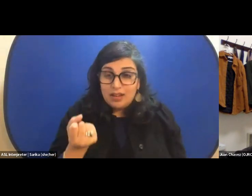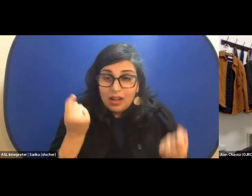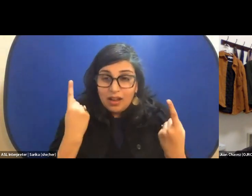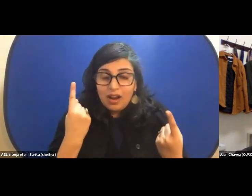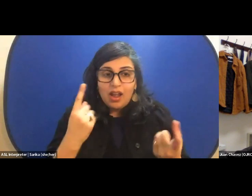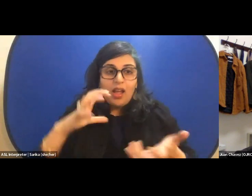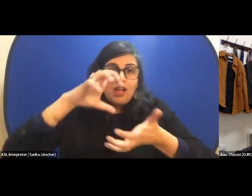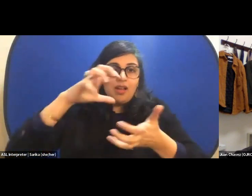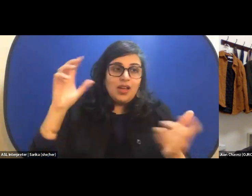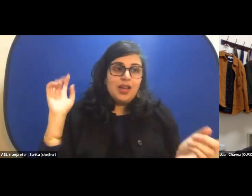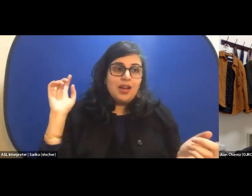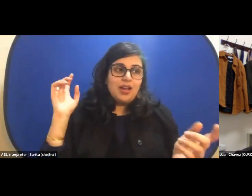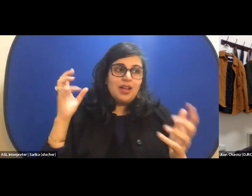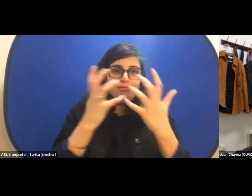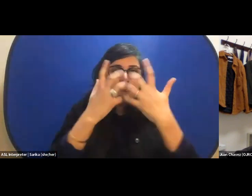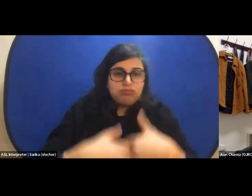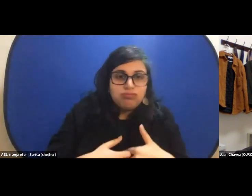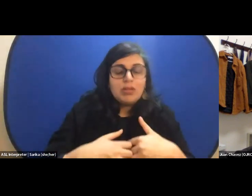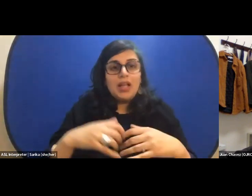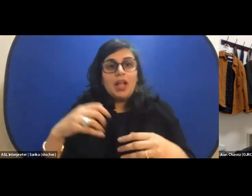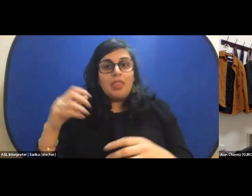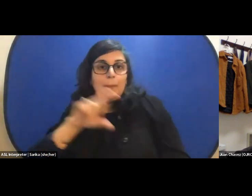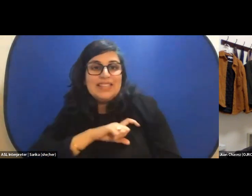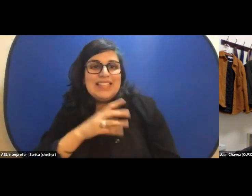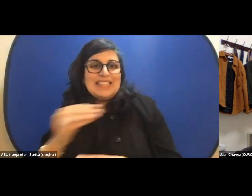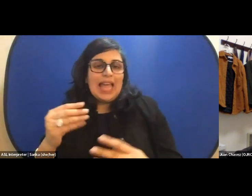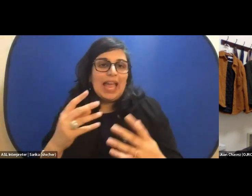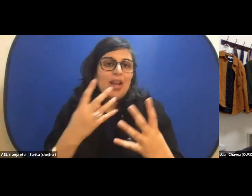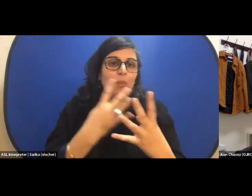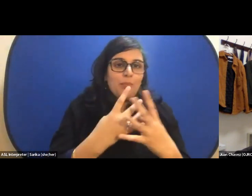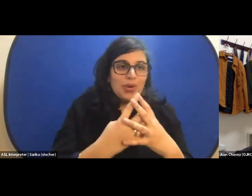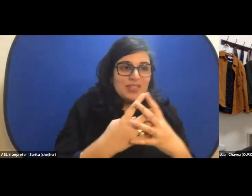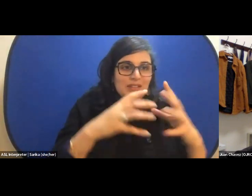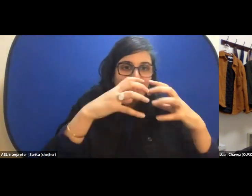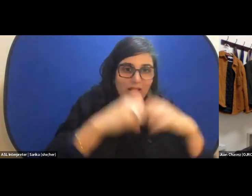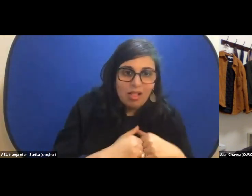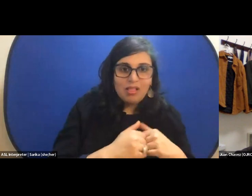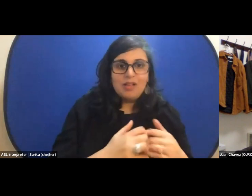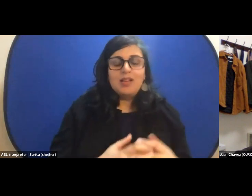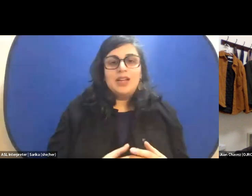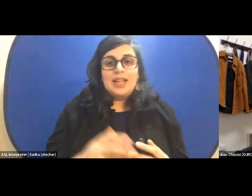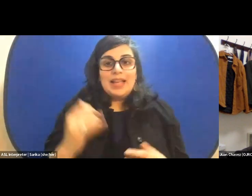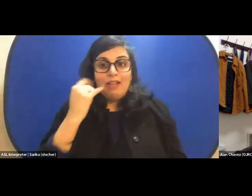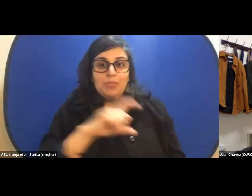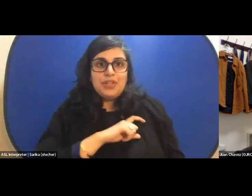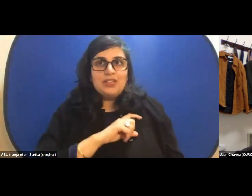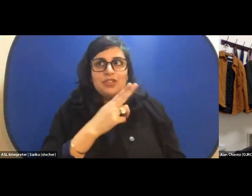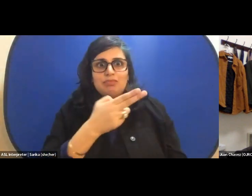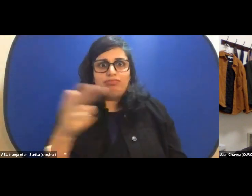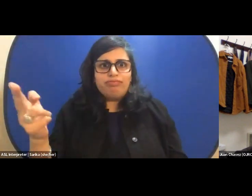progress was made. Taking this issue seriously means the funding and